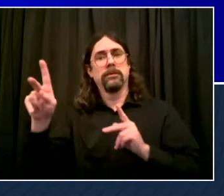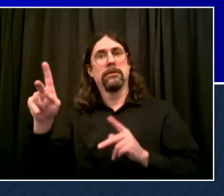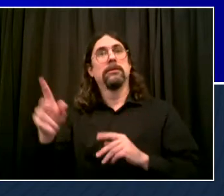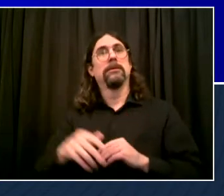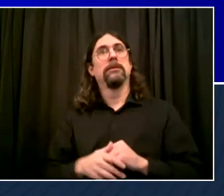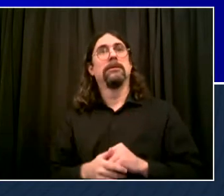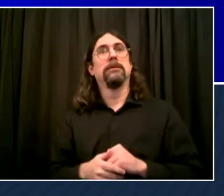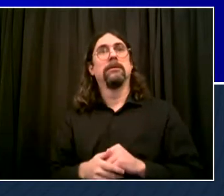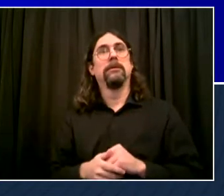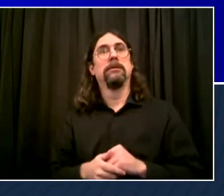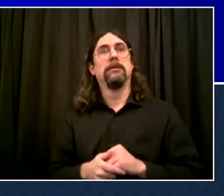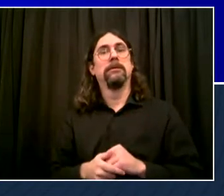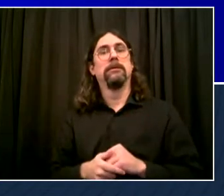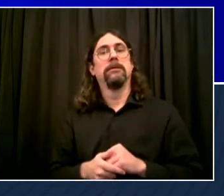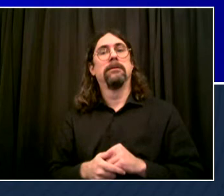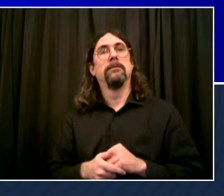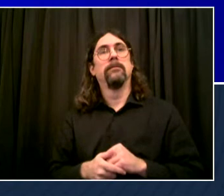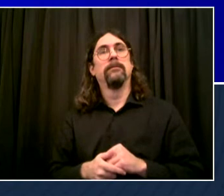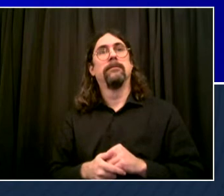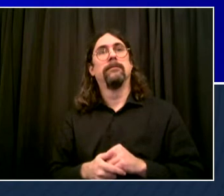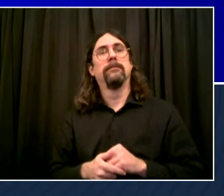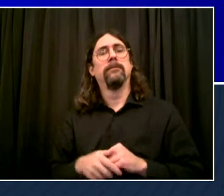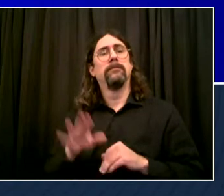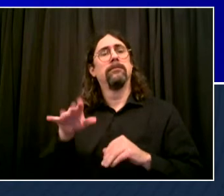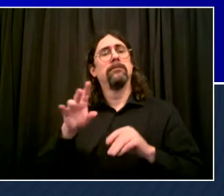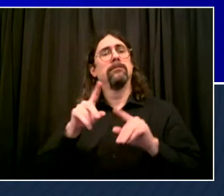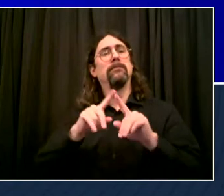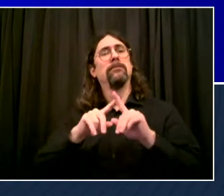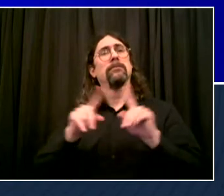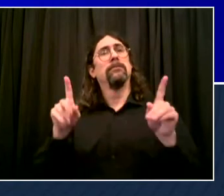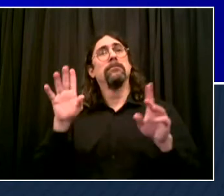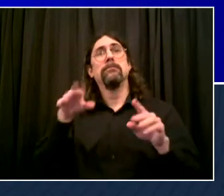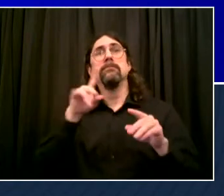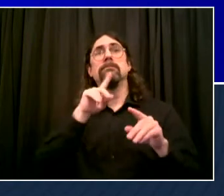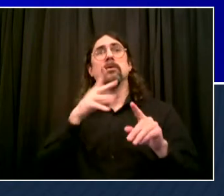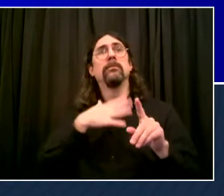HOSPITALS FOR SUSPECTED COVID-